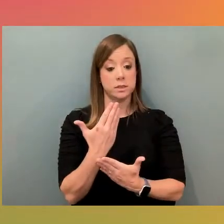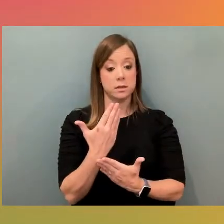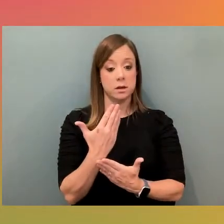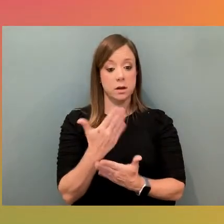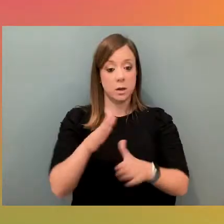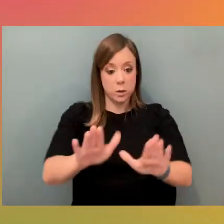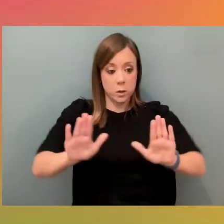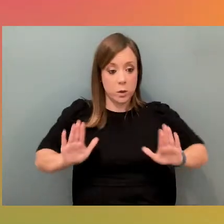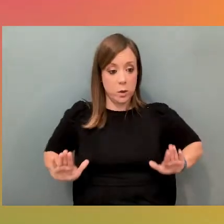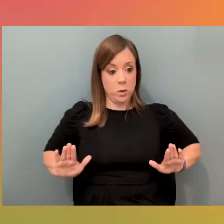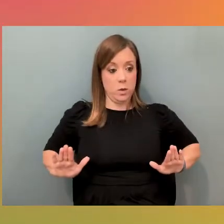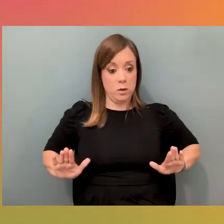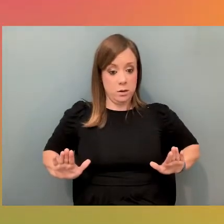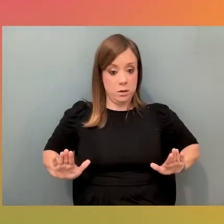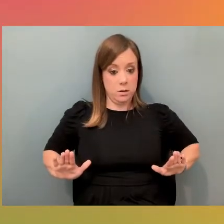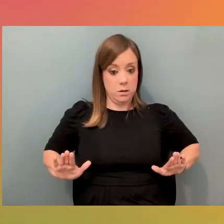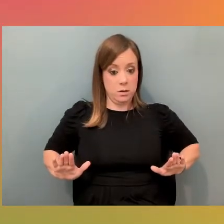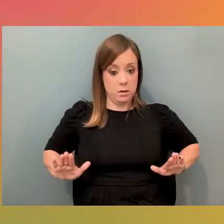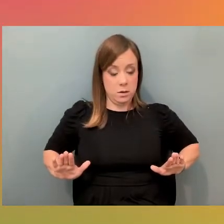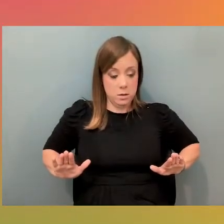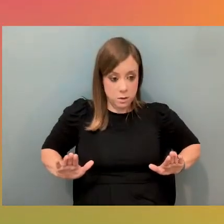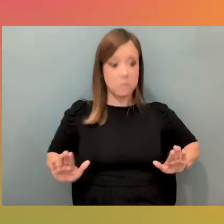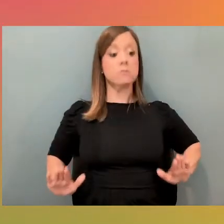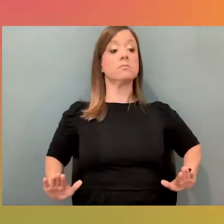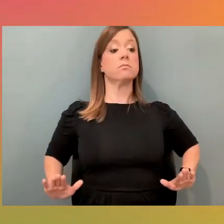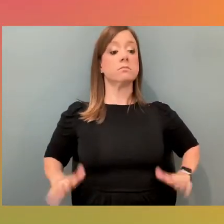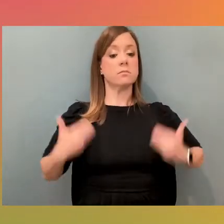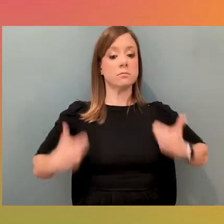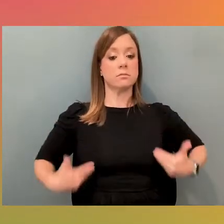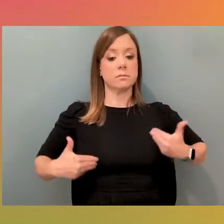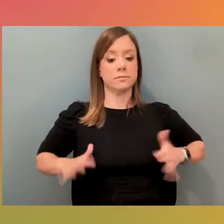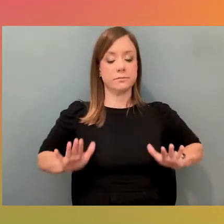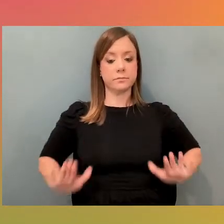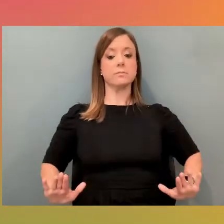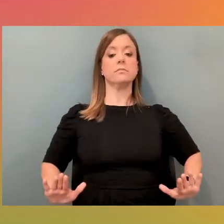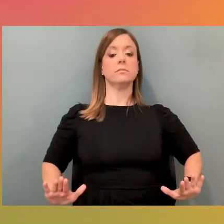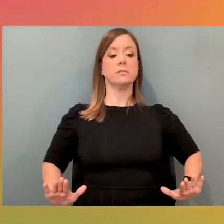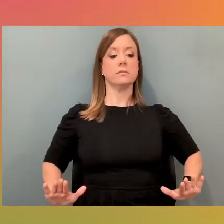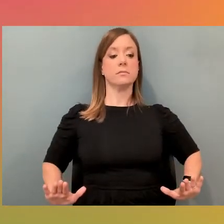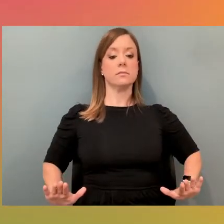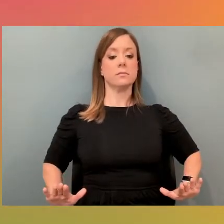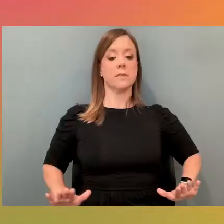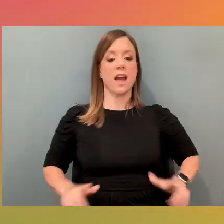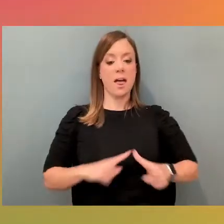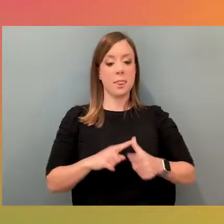SIDE. AND THEN TAKE YOUR PALMS BACK BY YOUR CHEST. TUCK YOUR TAIL.